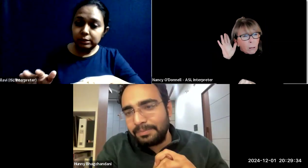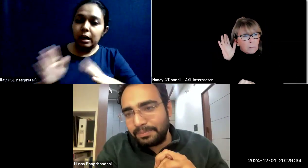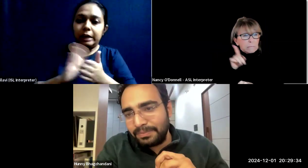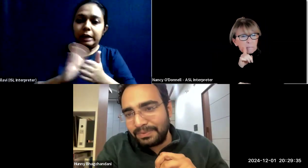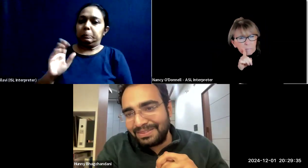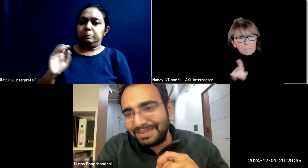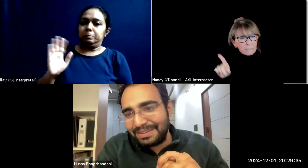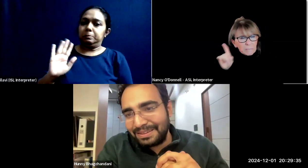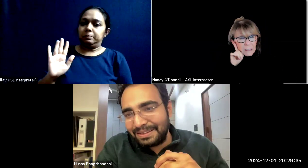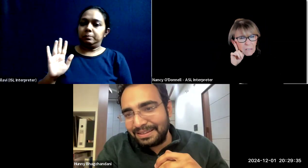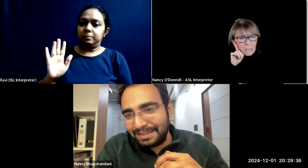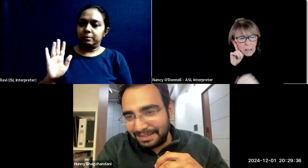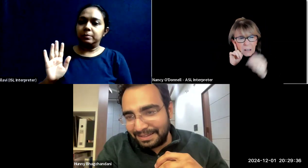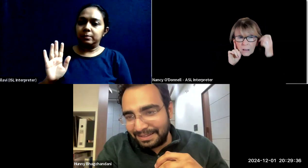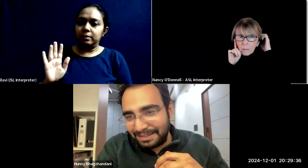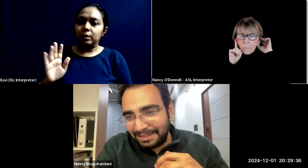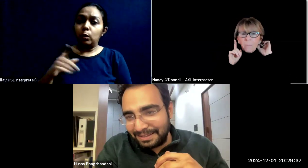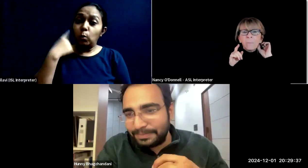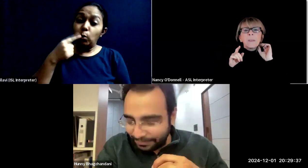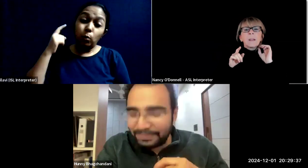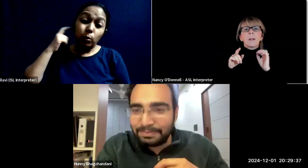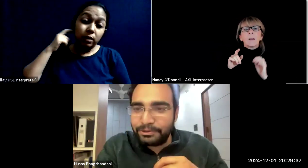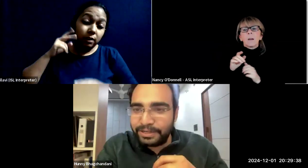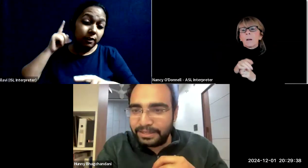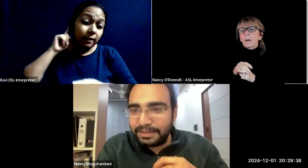So somebody who has… who is hard of hearing